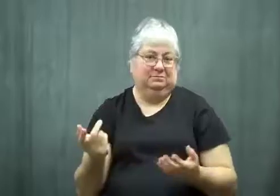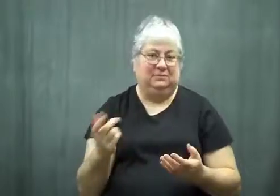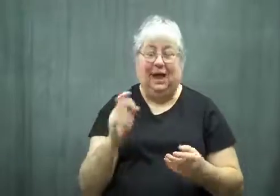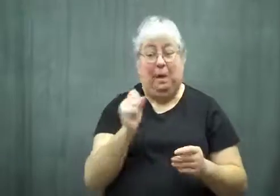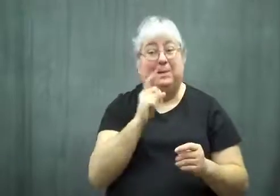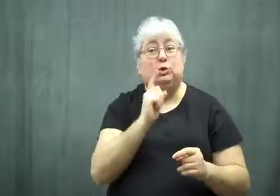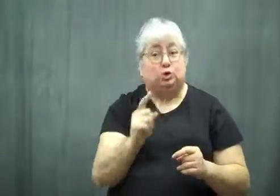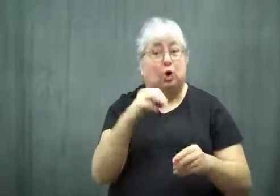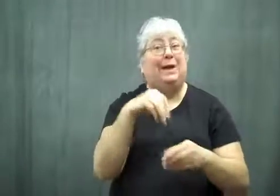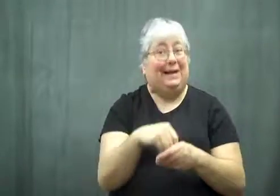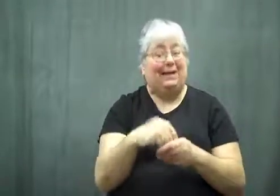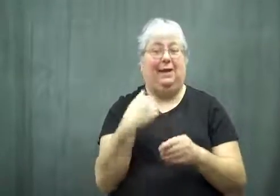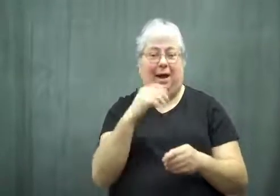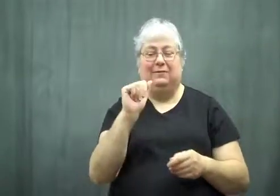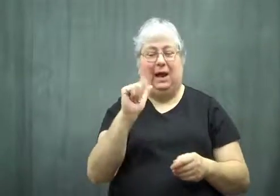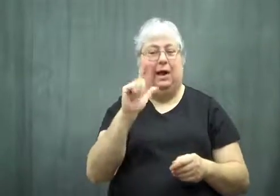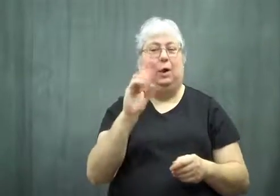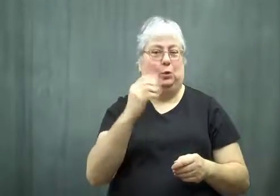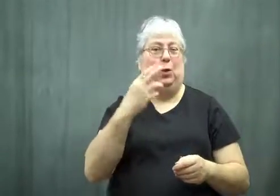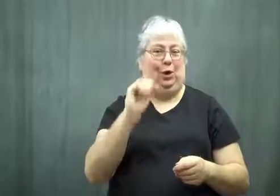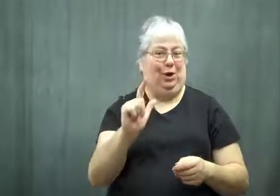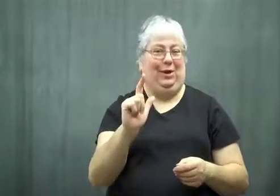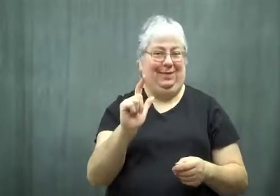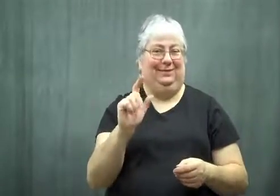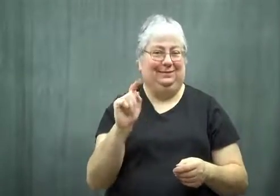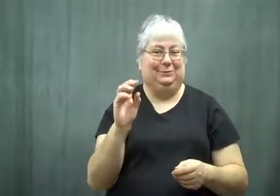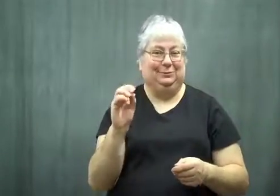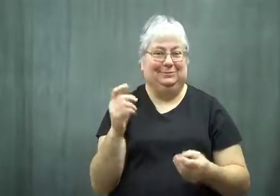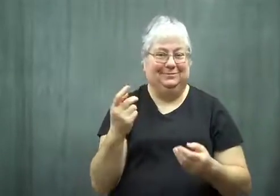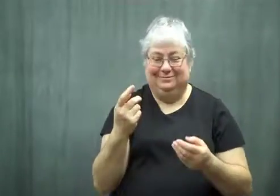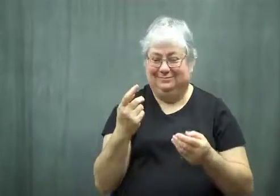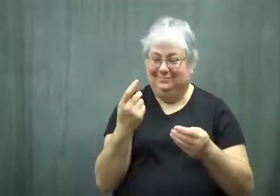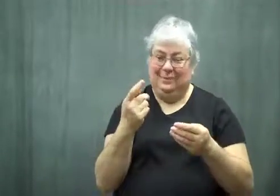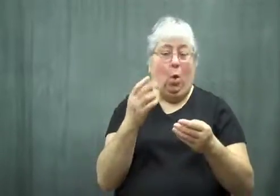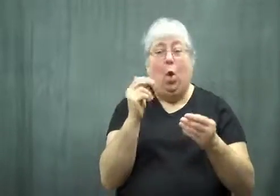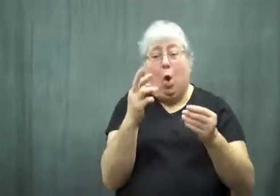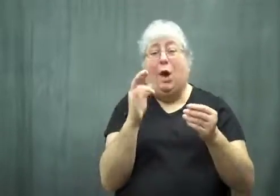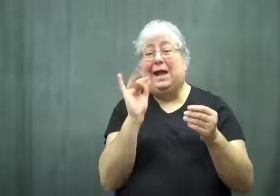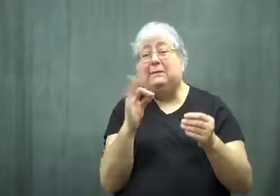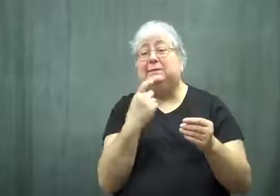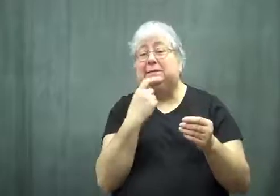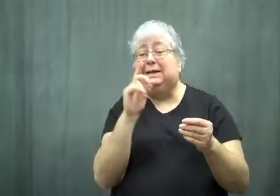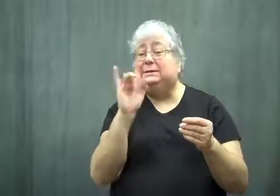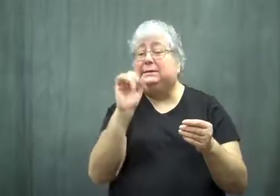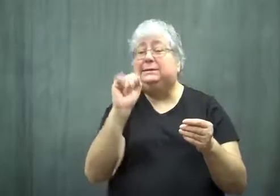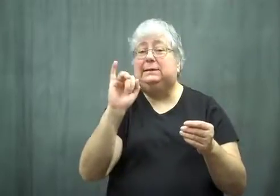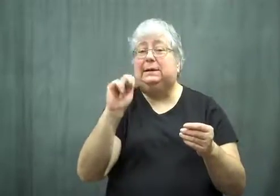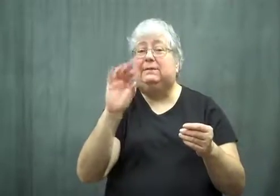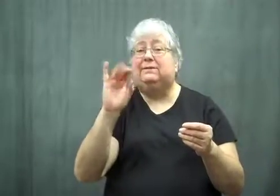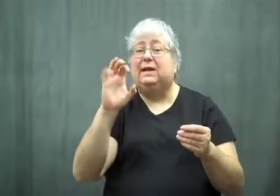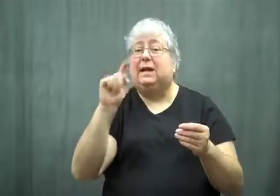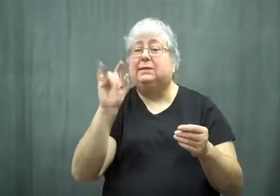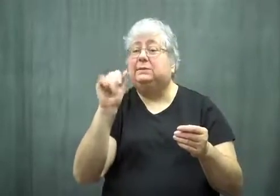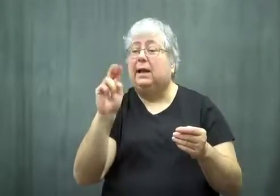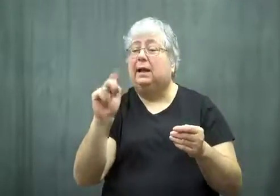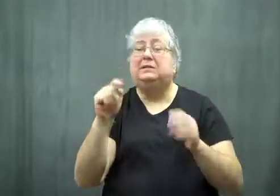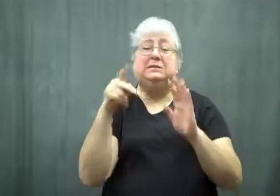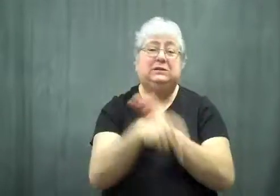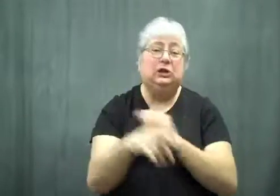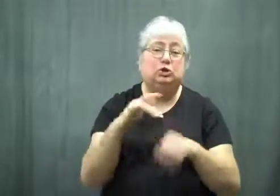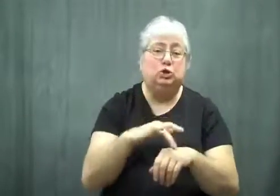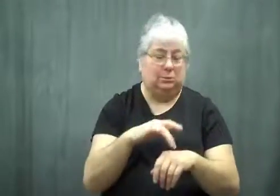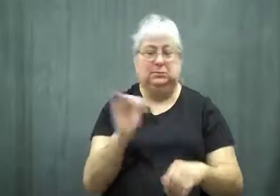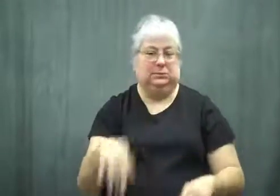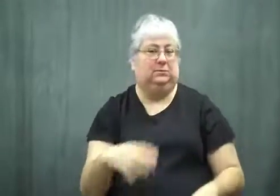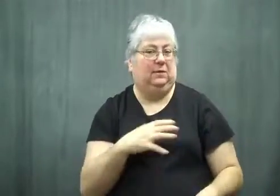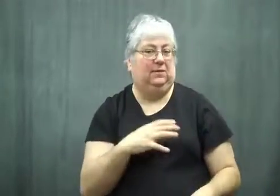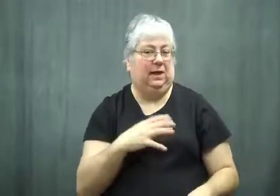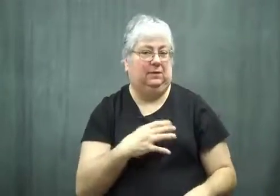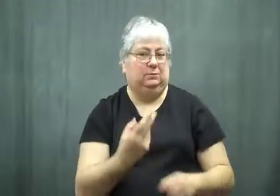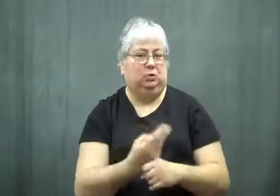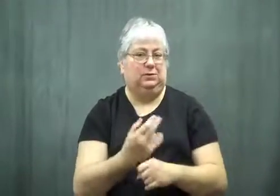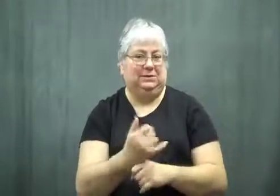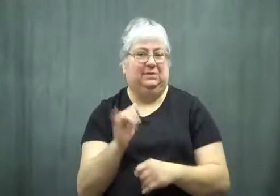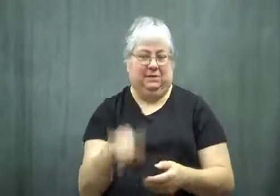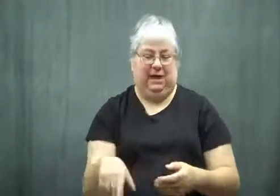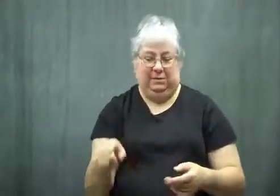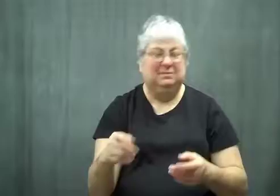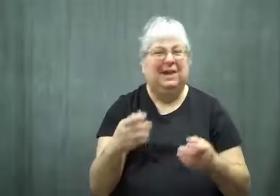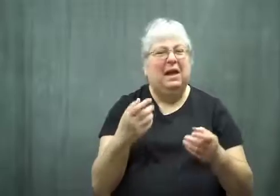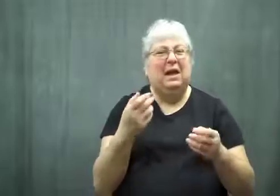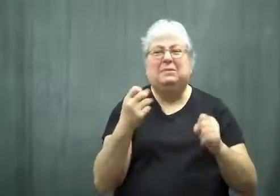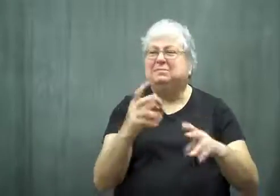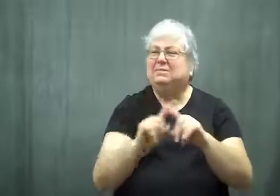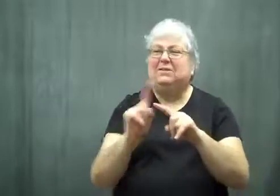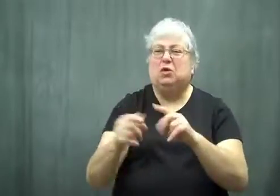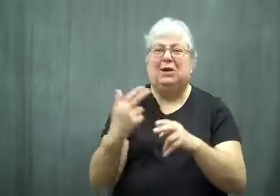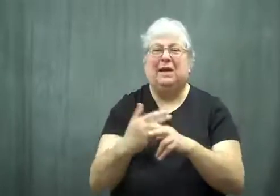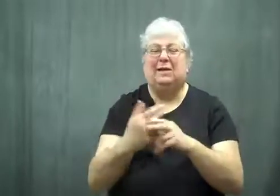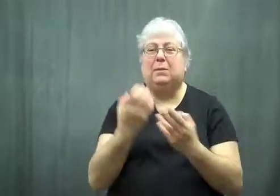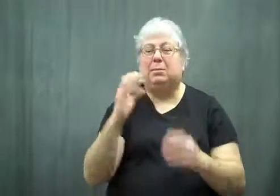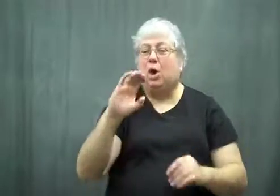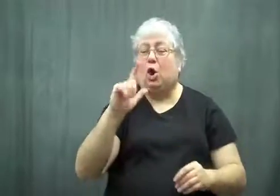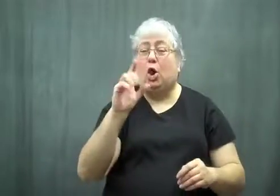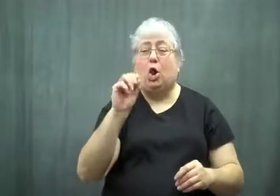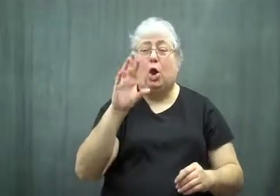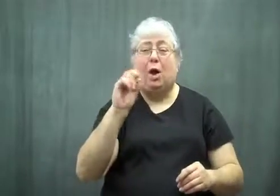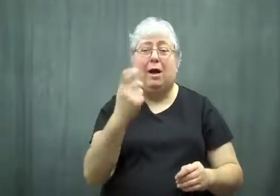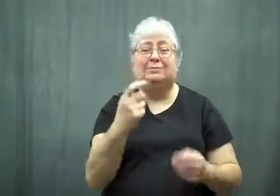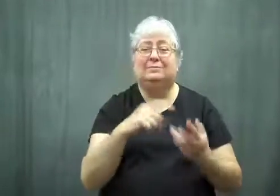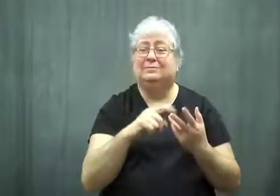Make sure it has alcohol in it, or if it says "disinfectant" on it, that's fine.